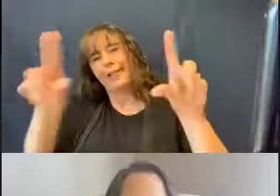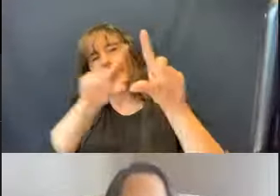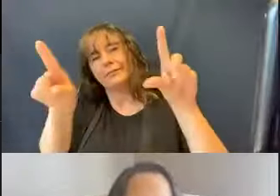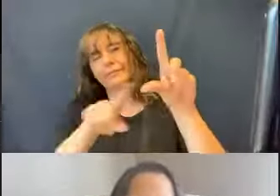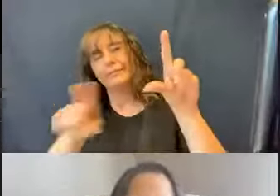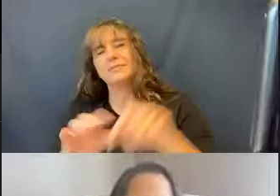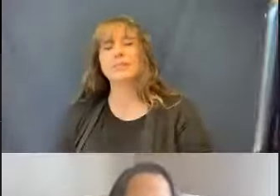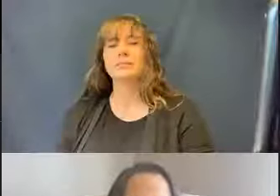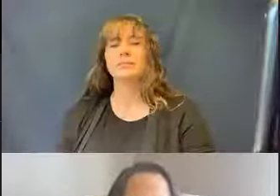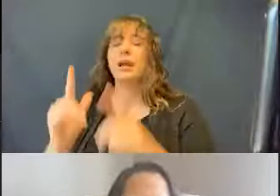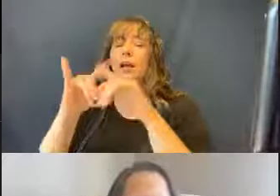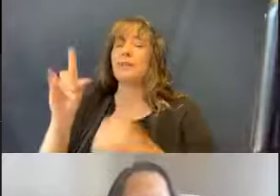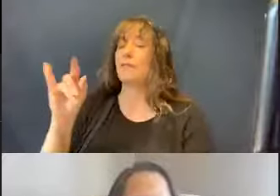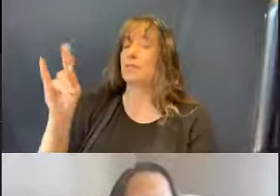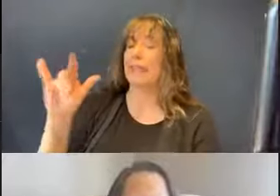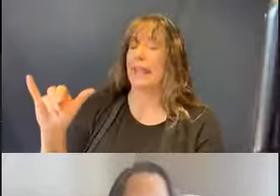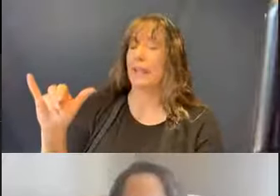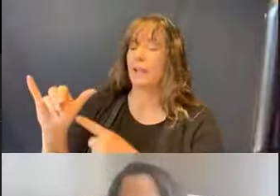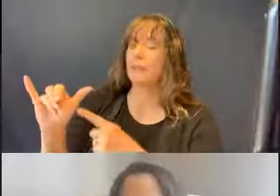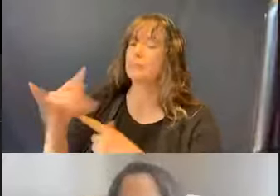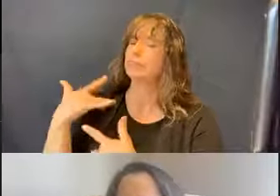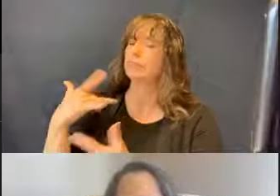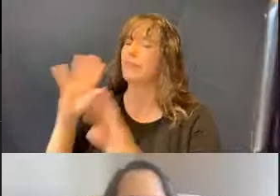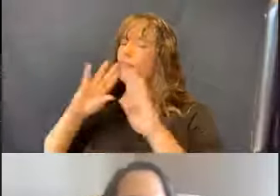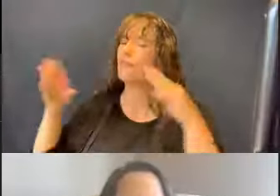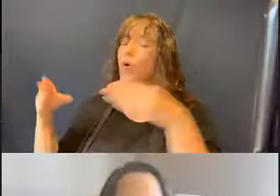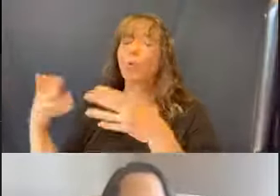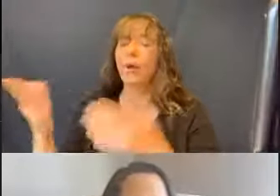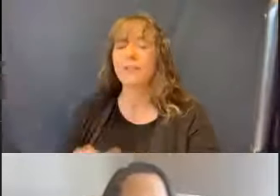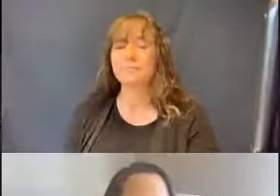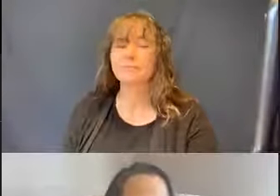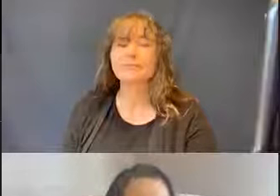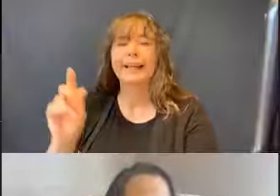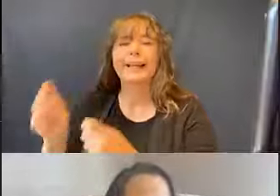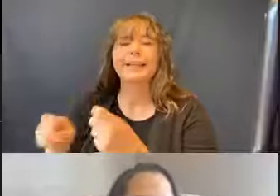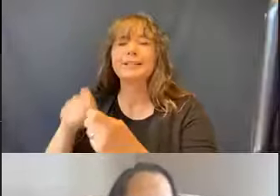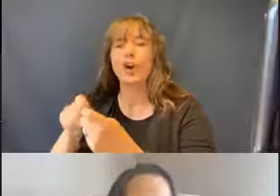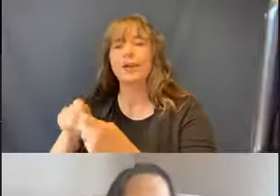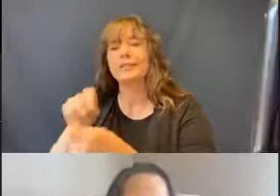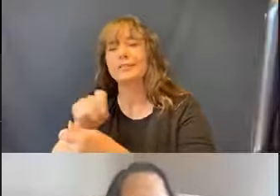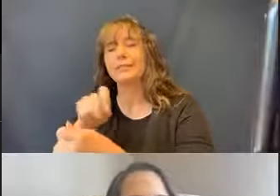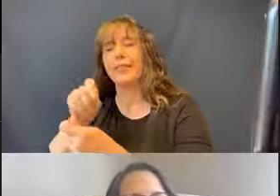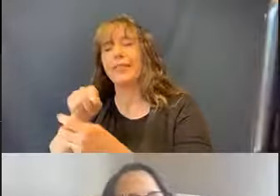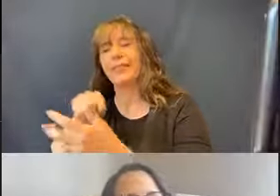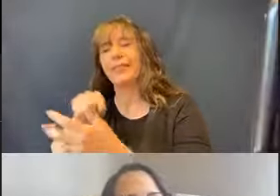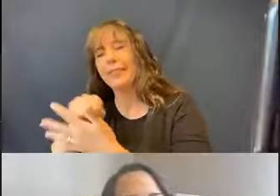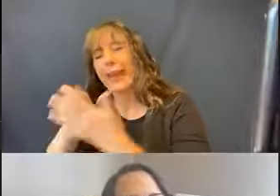times historically has focused on certain things and not disability or different abilities.